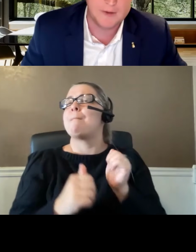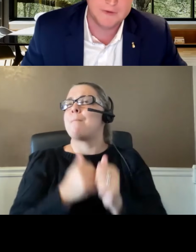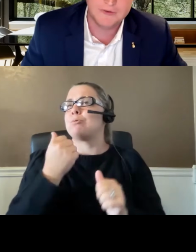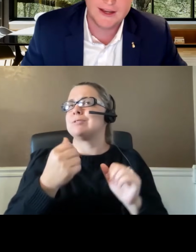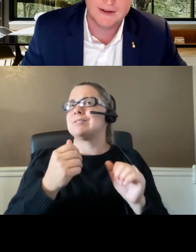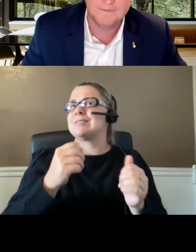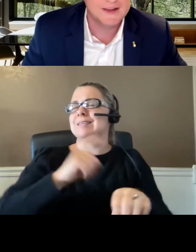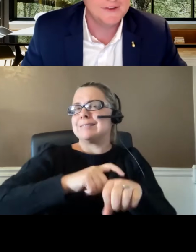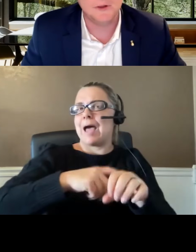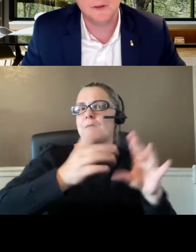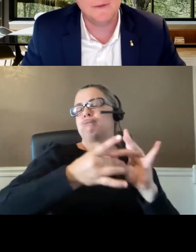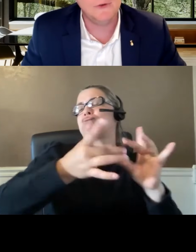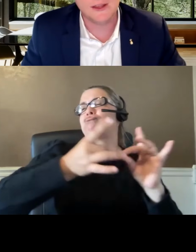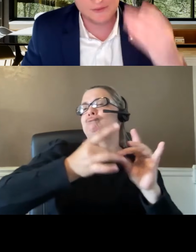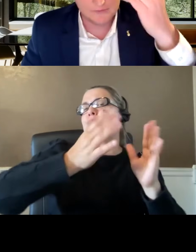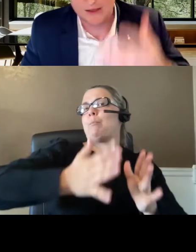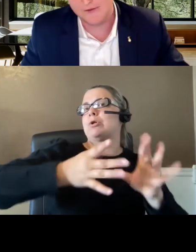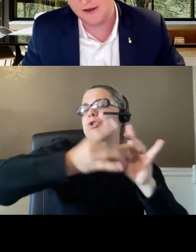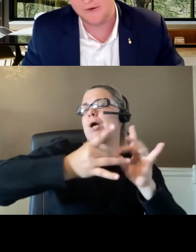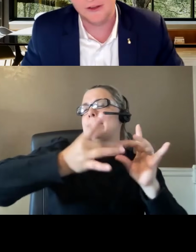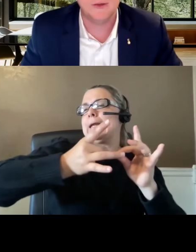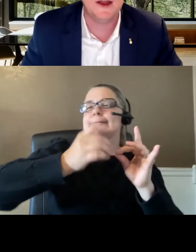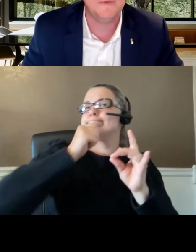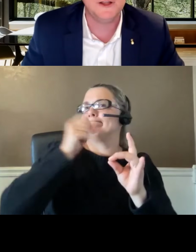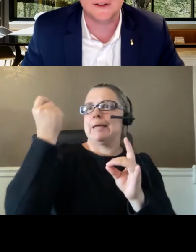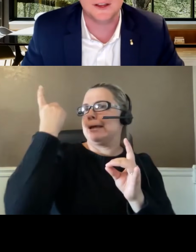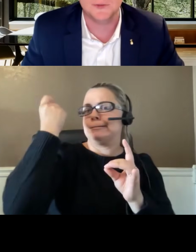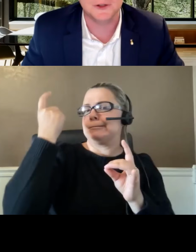requirements were saying. Similarly if you see that the vendor says that we are fully accessible.